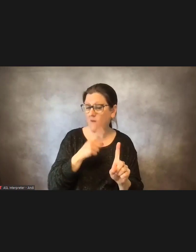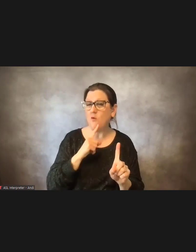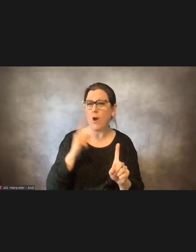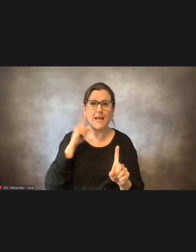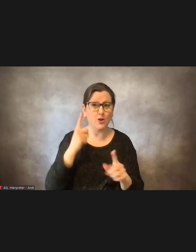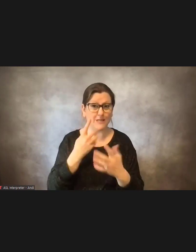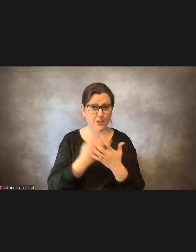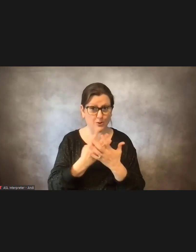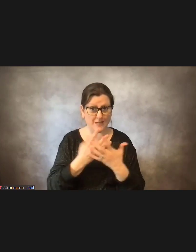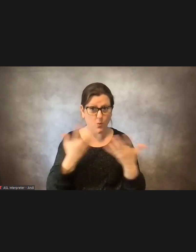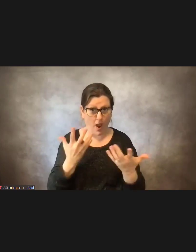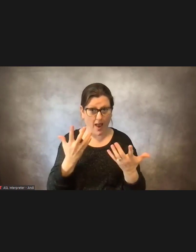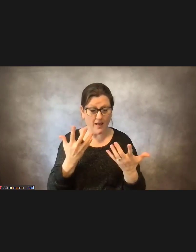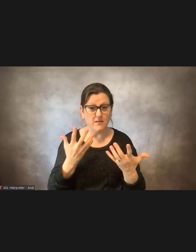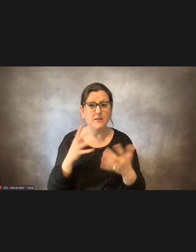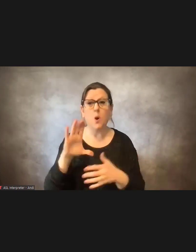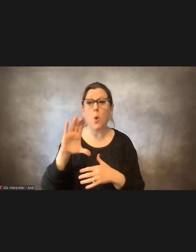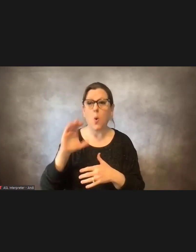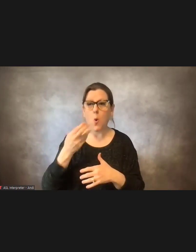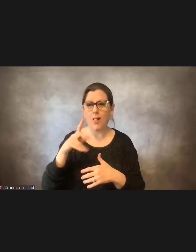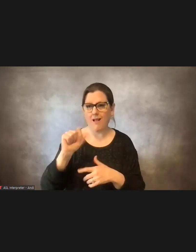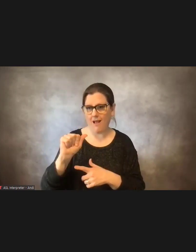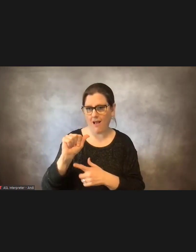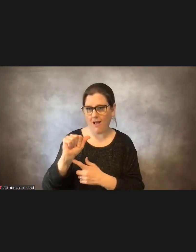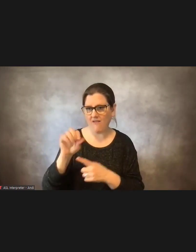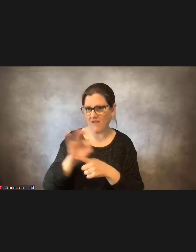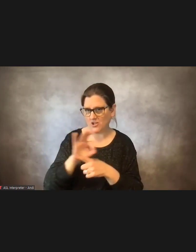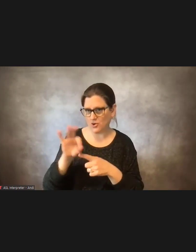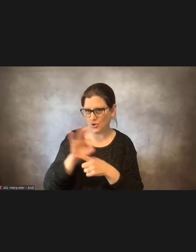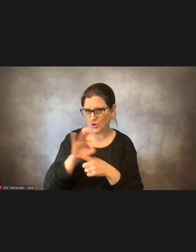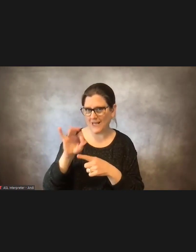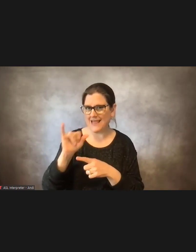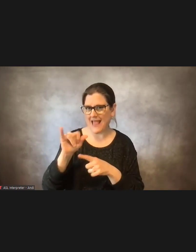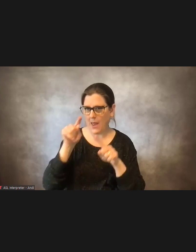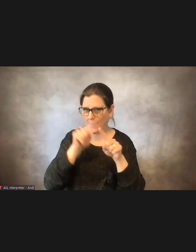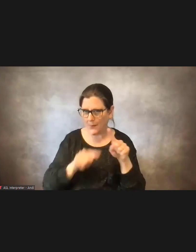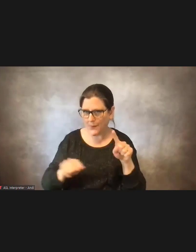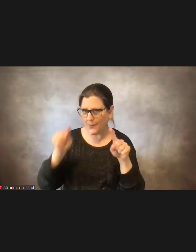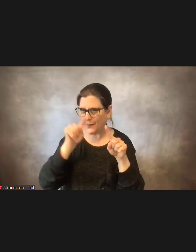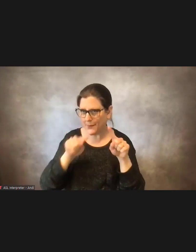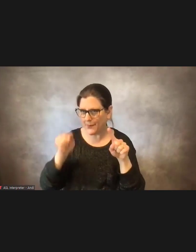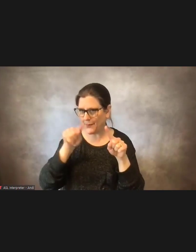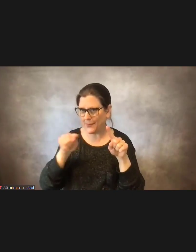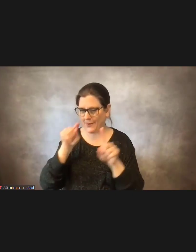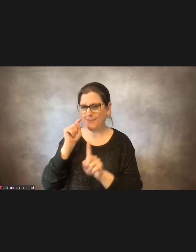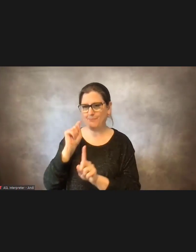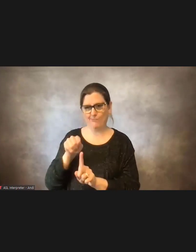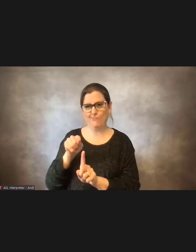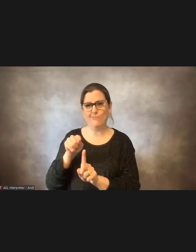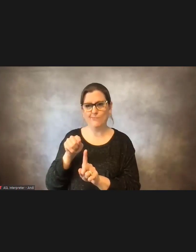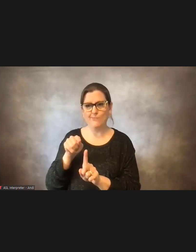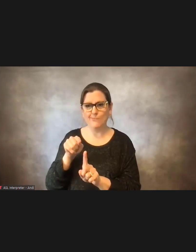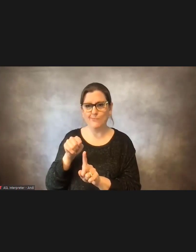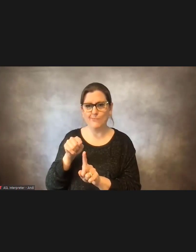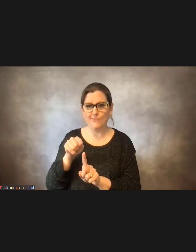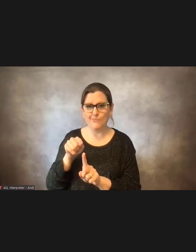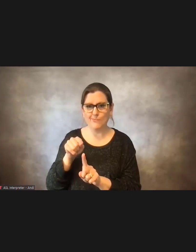the functioning of the inner ear, or cochlea, that snail-shape portion of the ear.